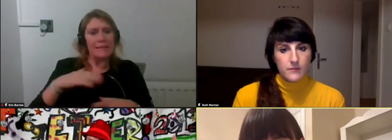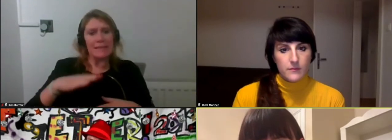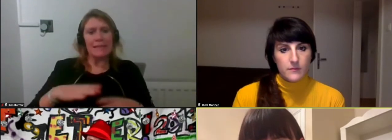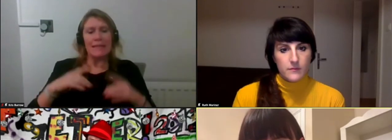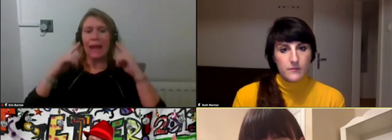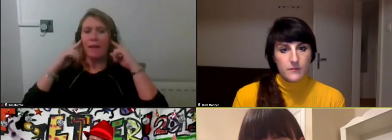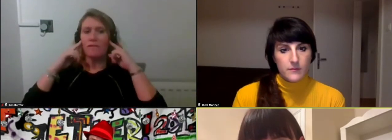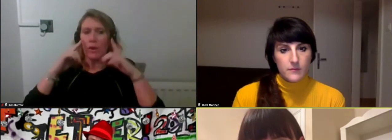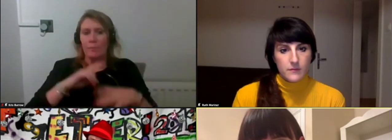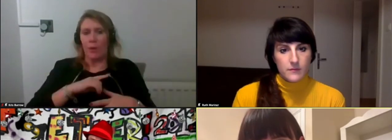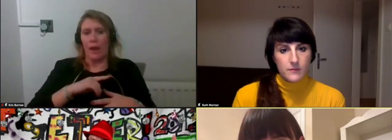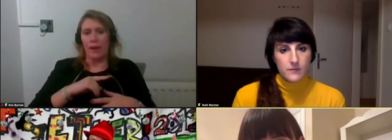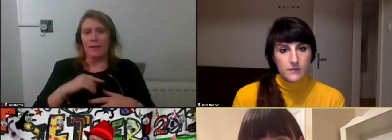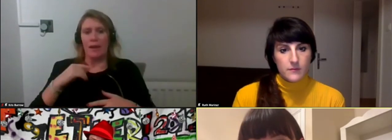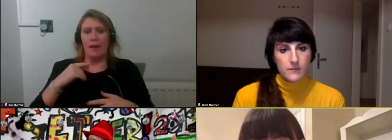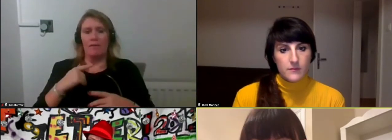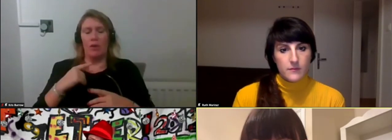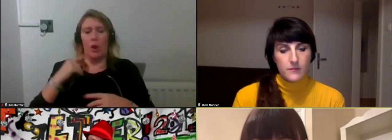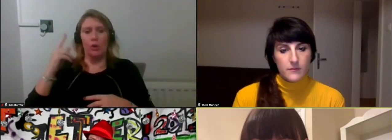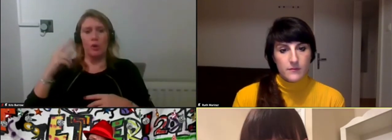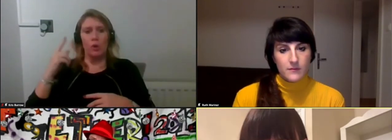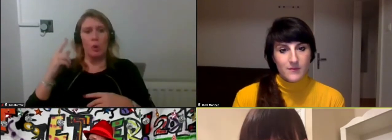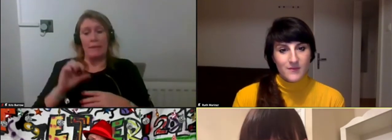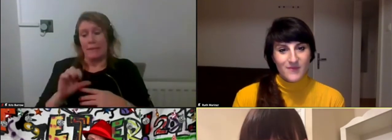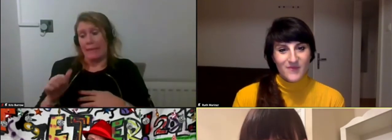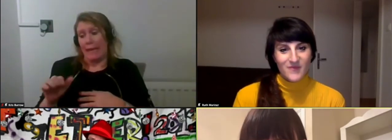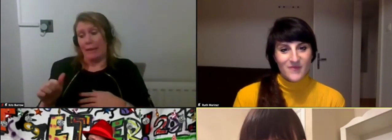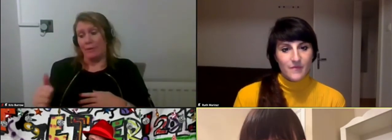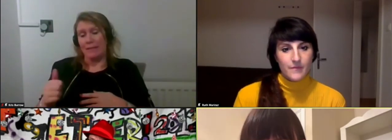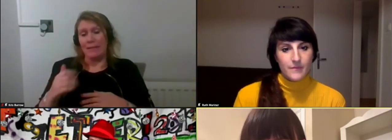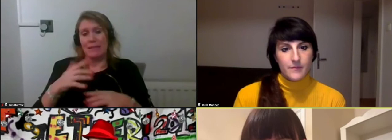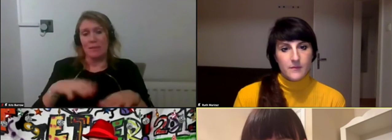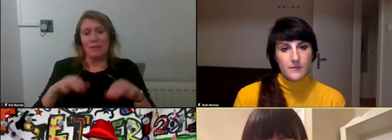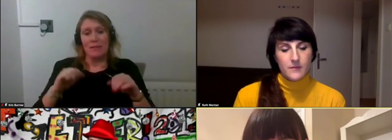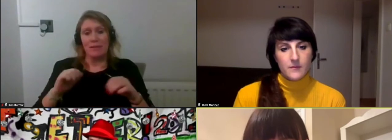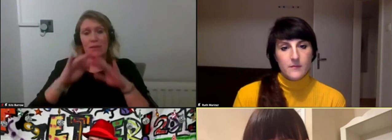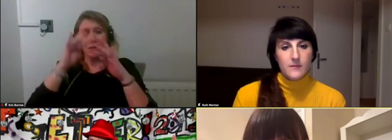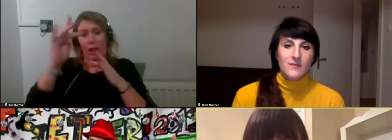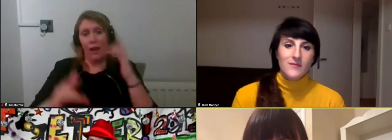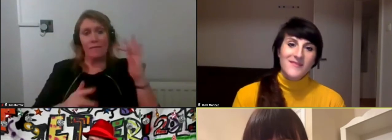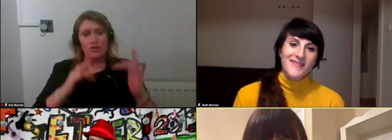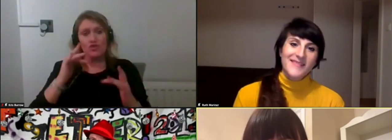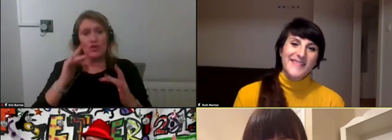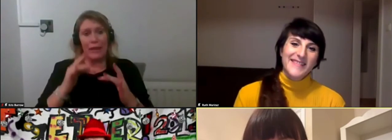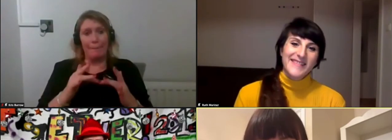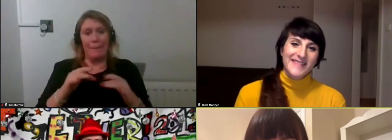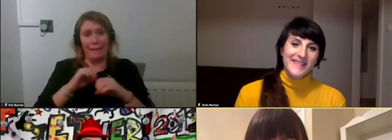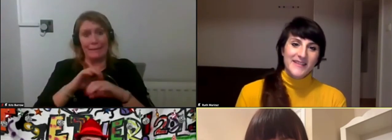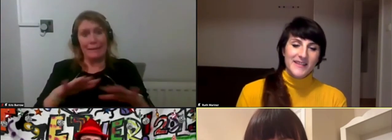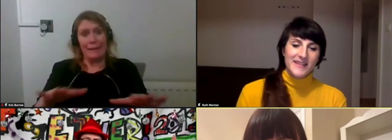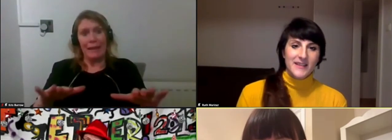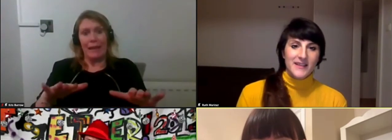very noisy neighbours and since we started live streaming it's just been that opportunity, not to get your own back, but